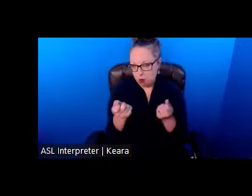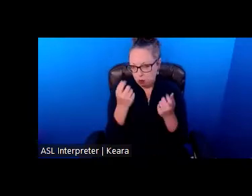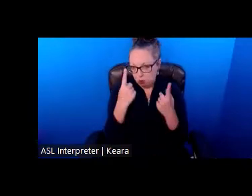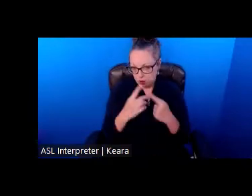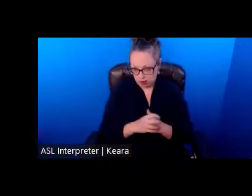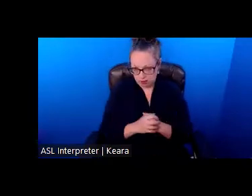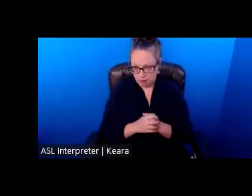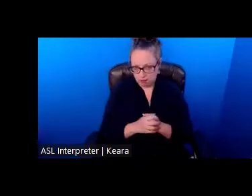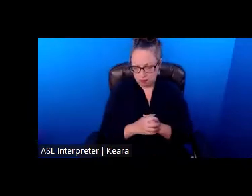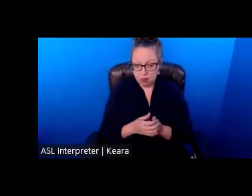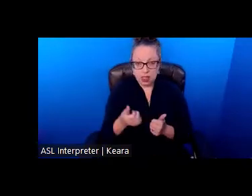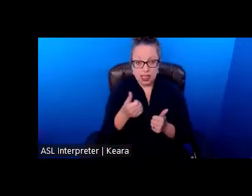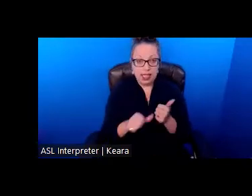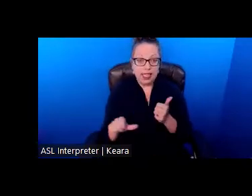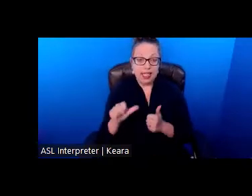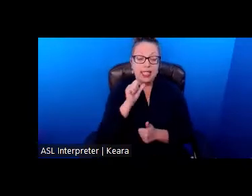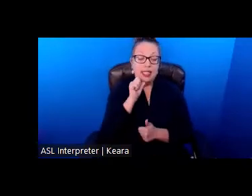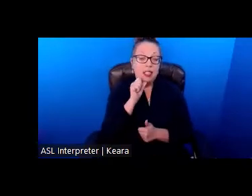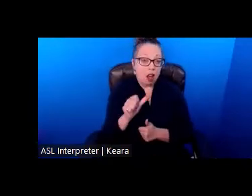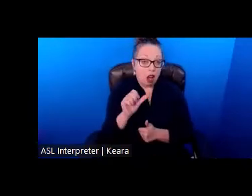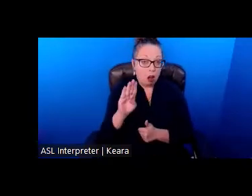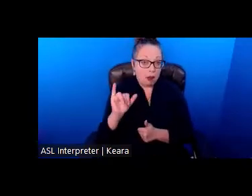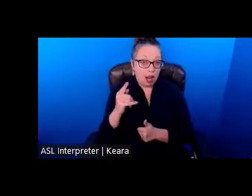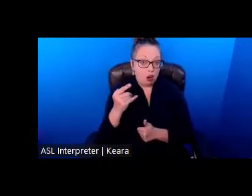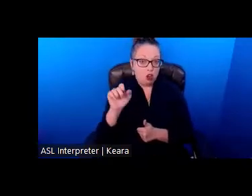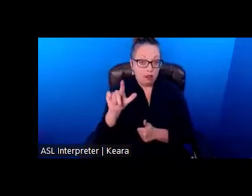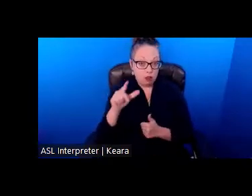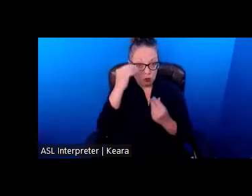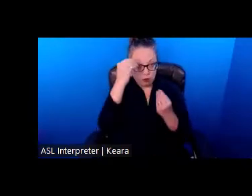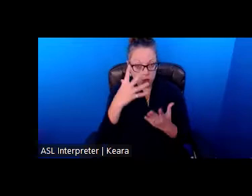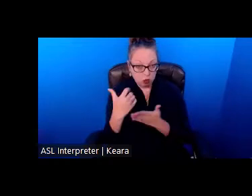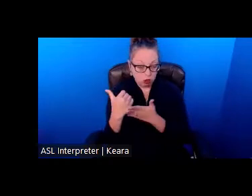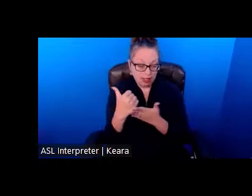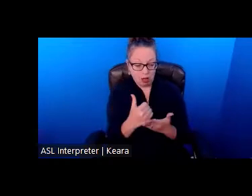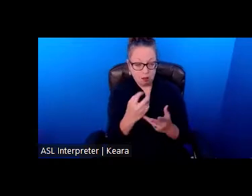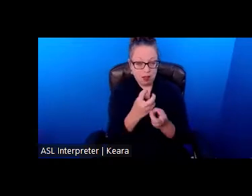Any non-biographical information that helps the panelists situate your work samples within